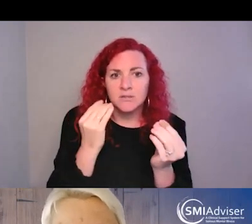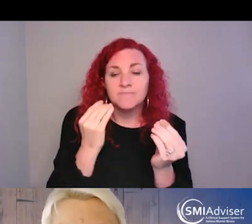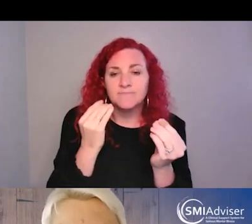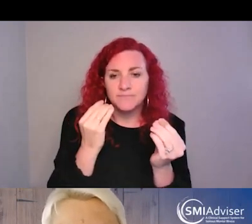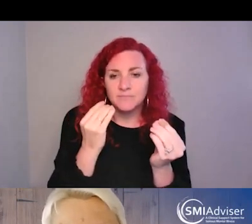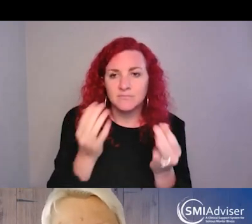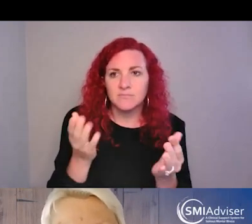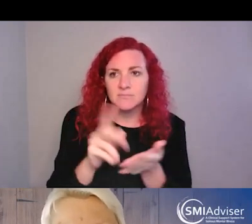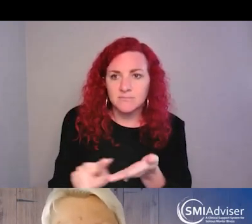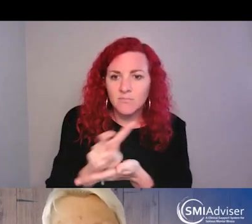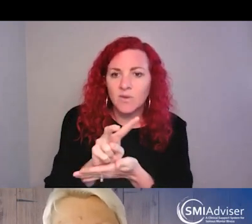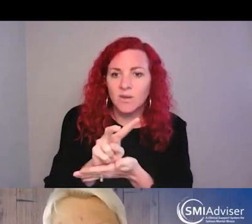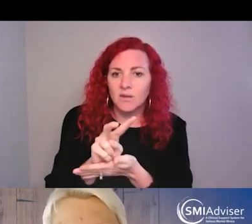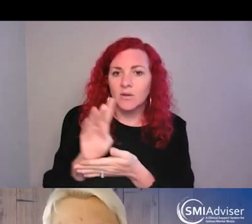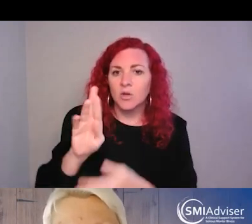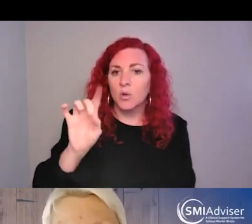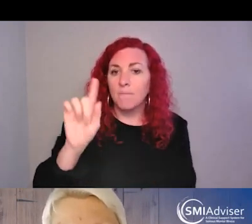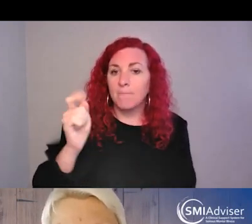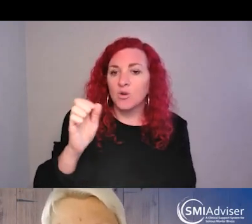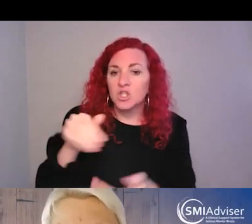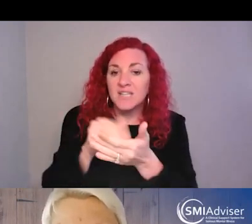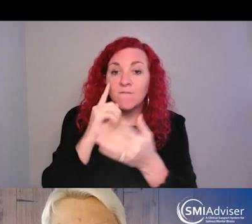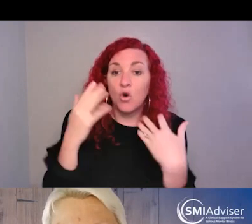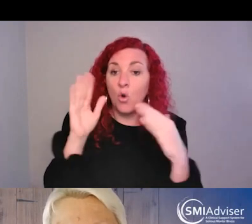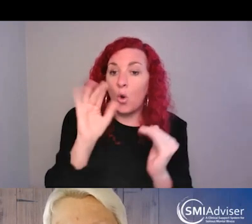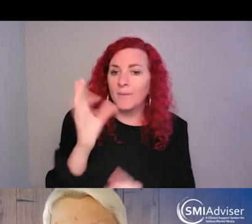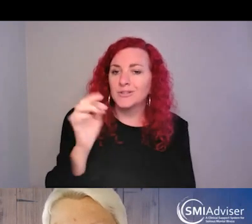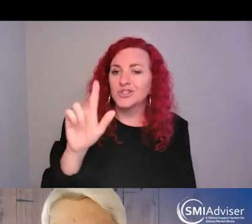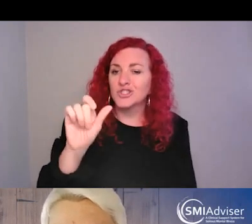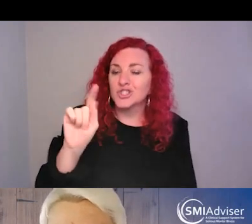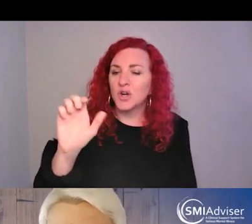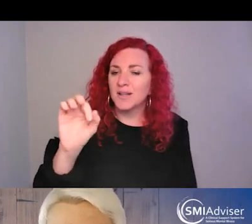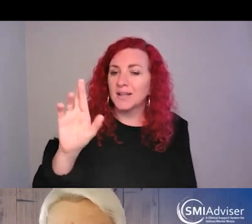THE FOLLOWING WEEK IS THE BRIDGE CENTER FOR HOPE AND CHARLOTTE IS GOING TO BE HERE.